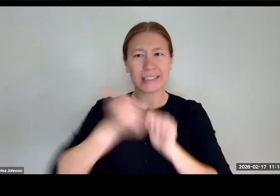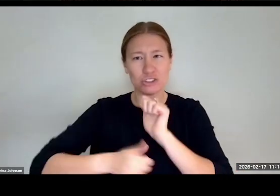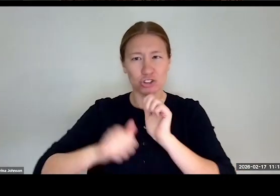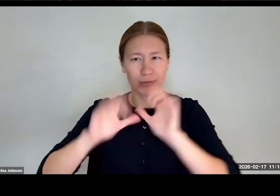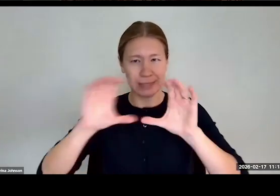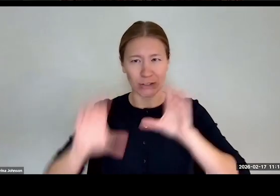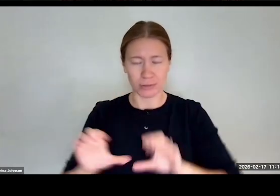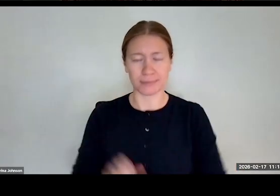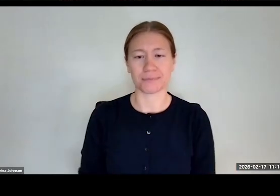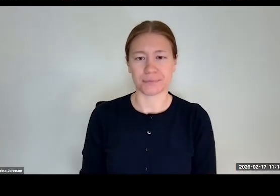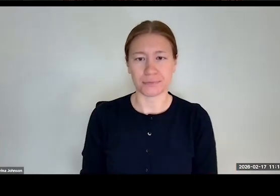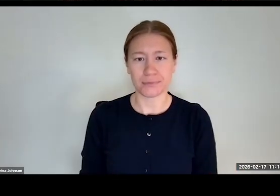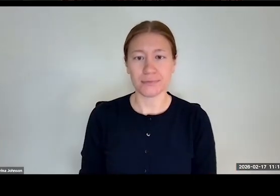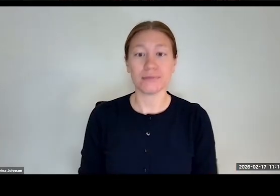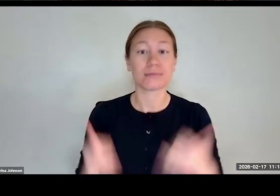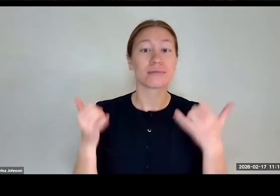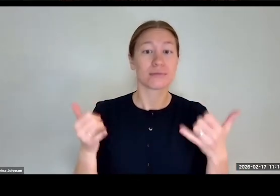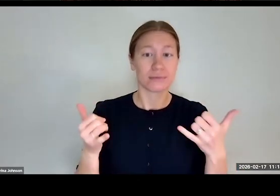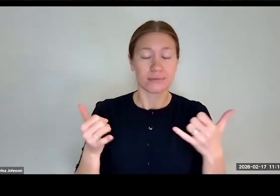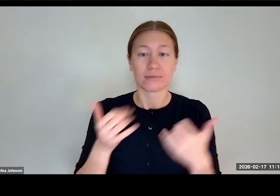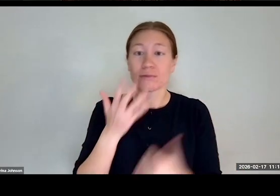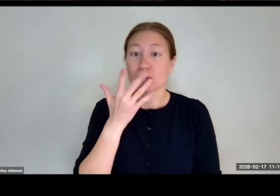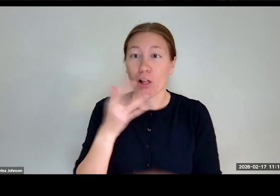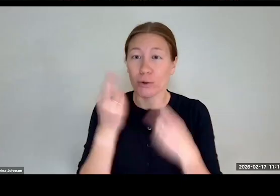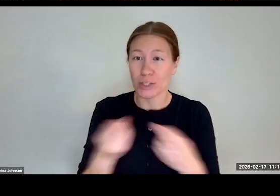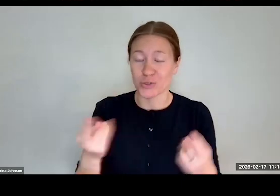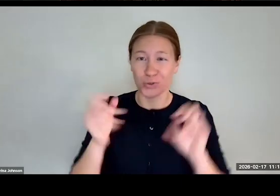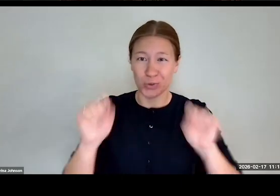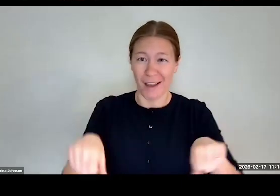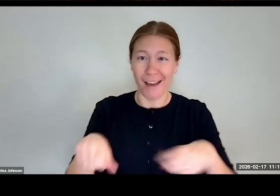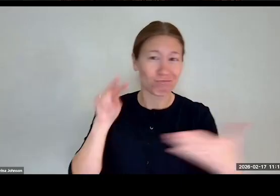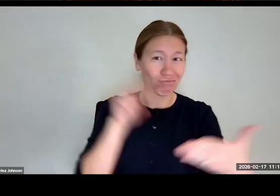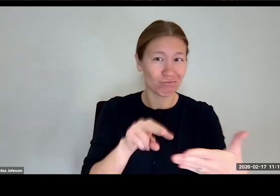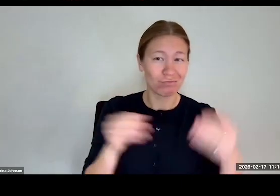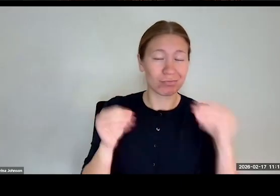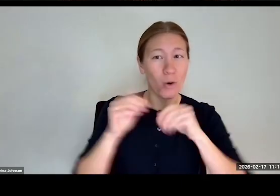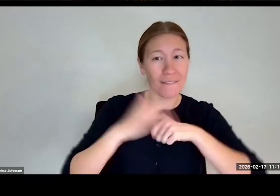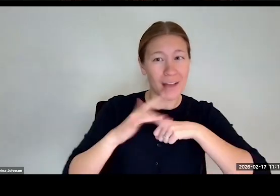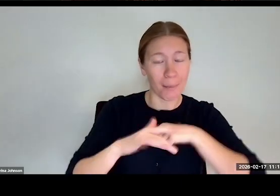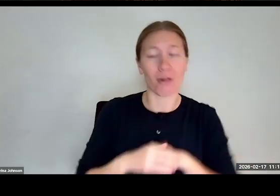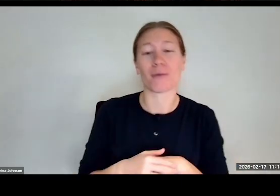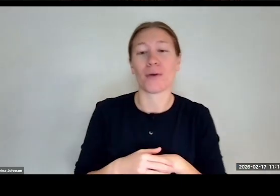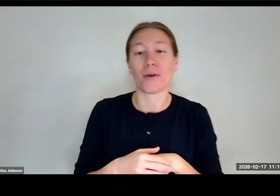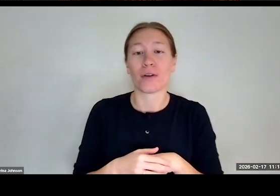So on the next slide we have some color resources that you can check out. So these are things that you can use to check the contrast